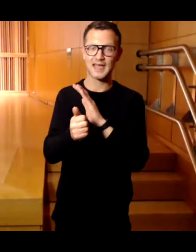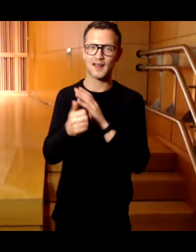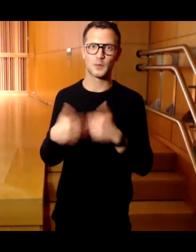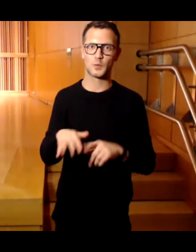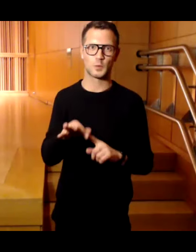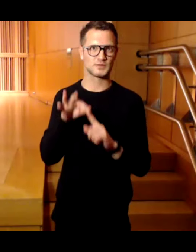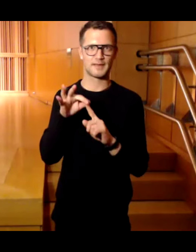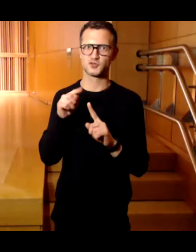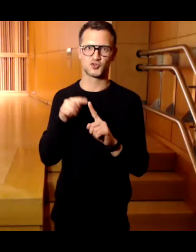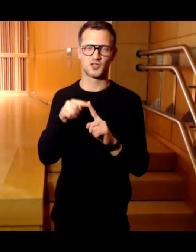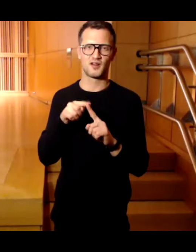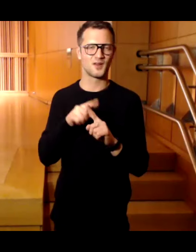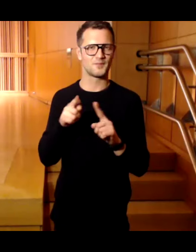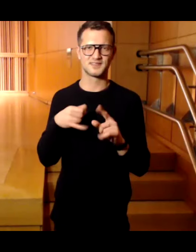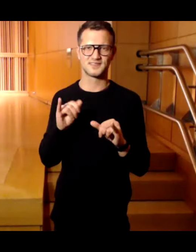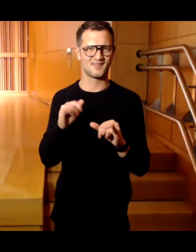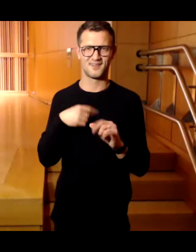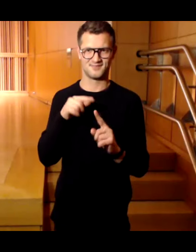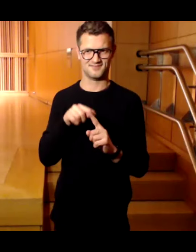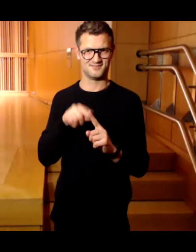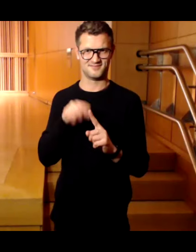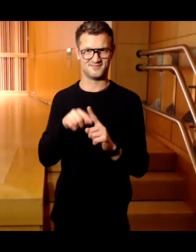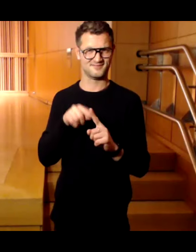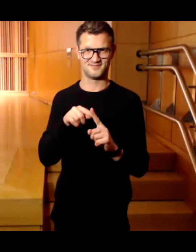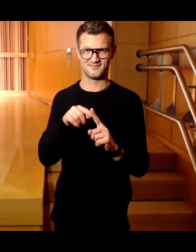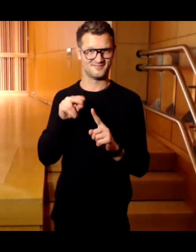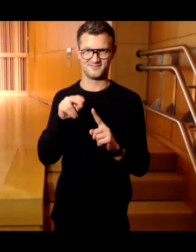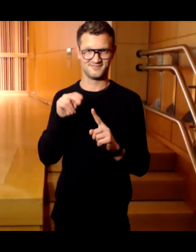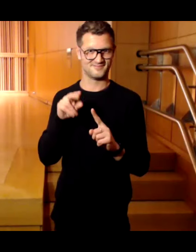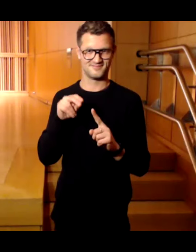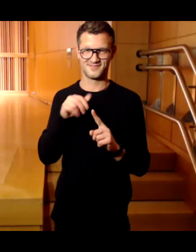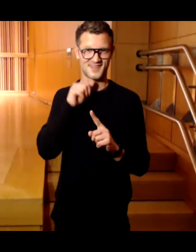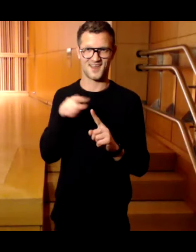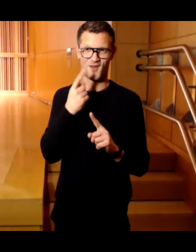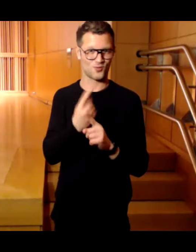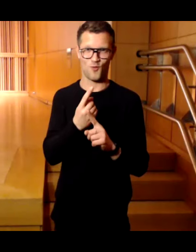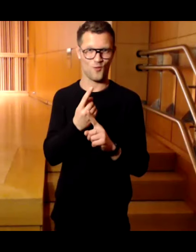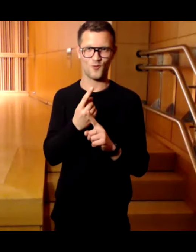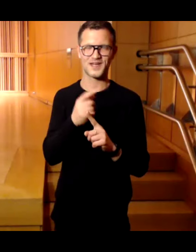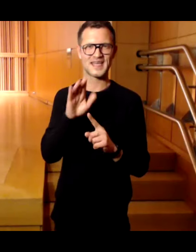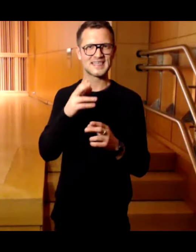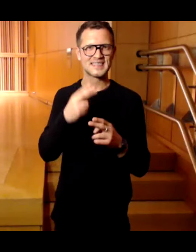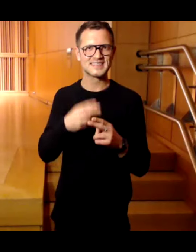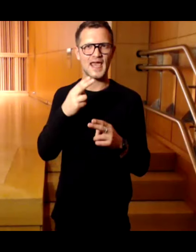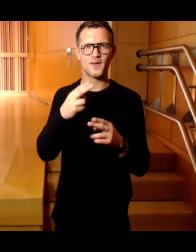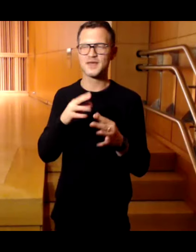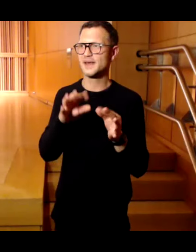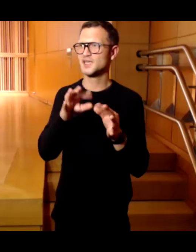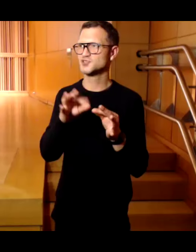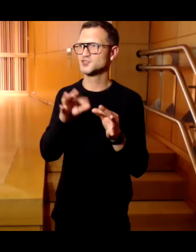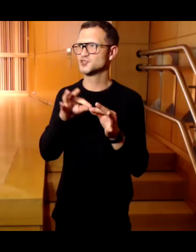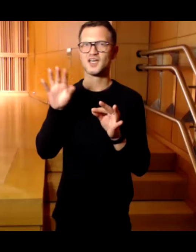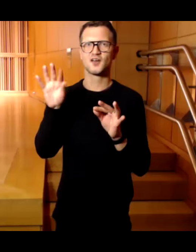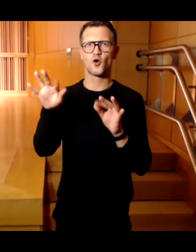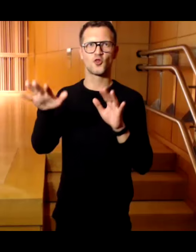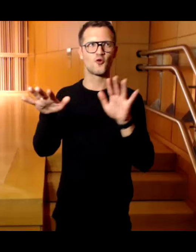It is hardly singular. His name is always mentioned in sentences crowded with proper nouns.